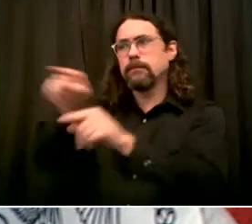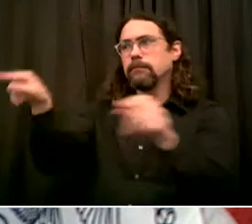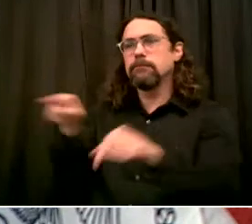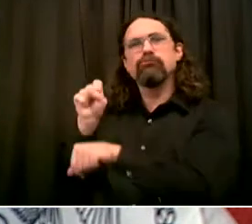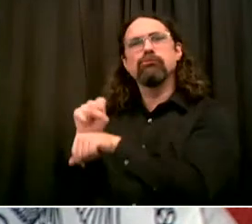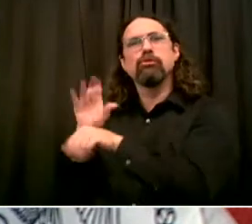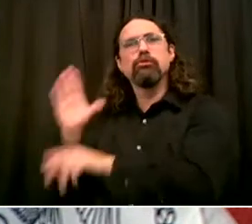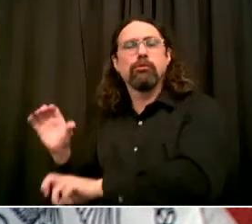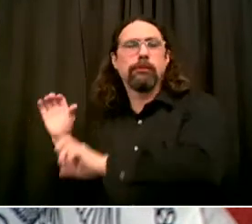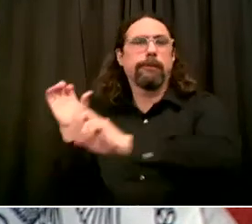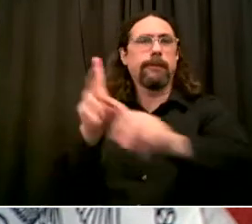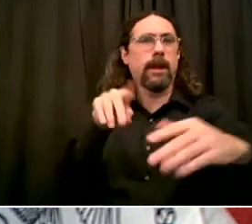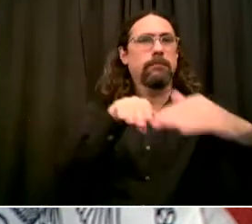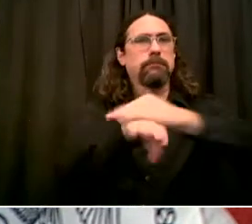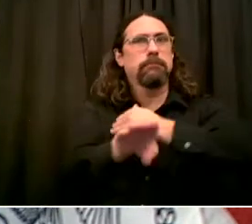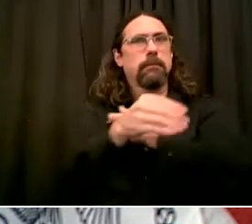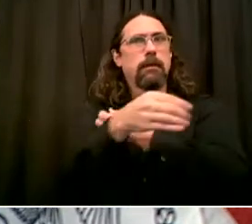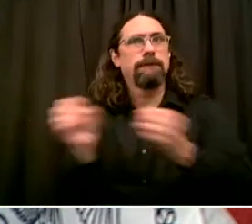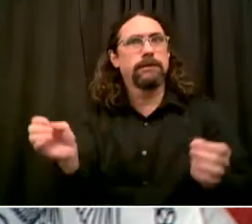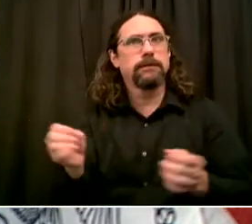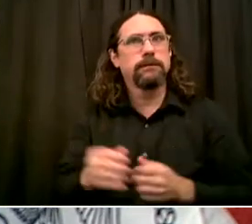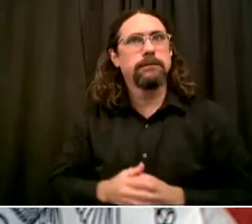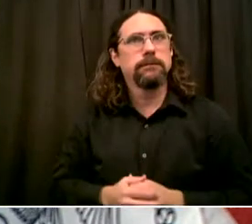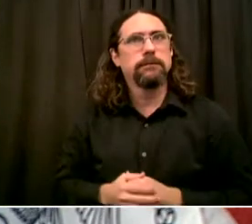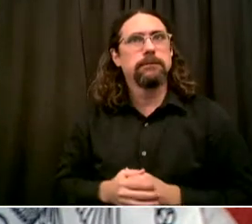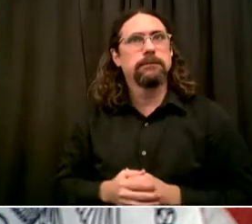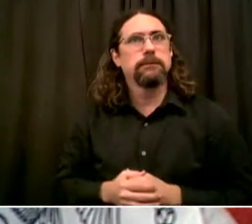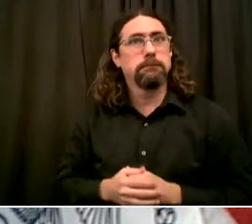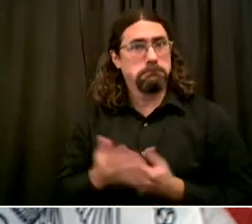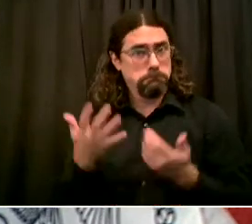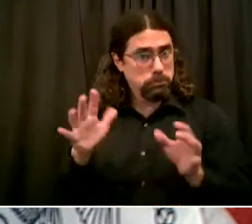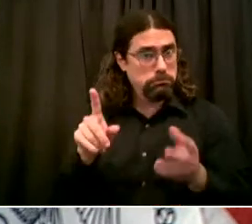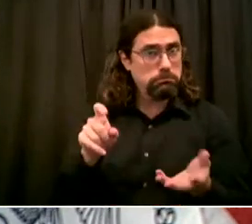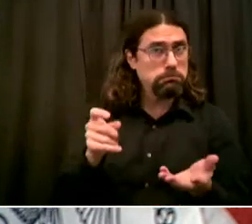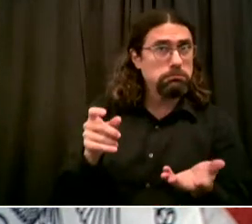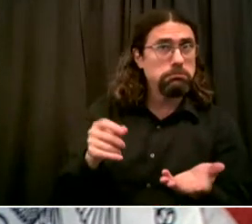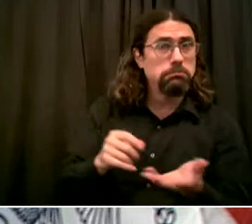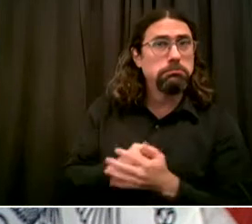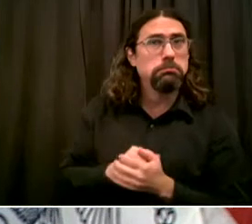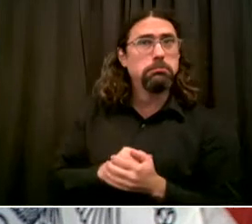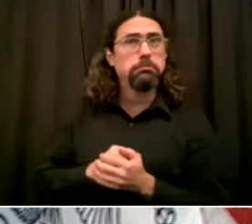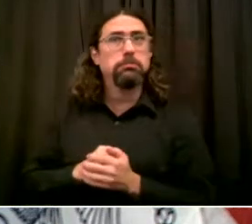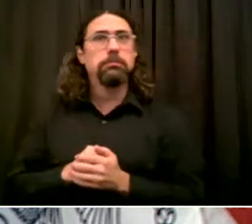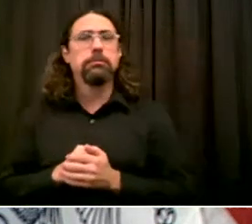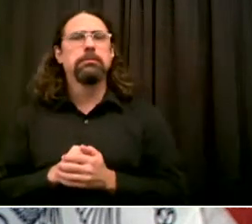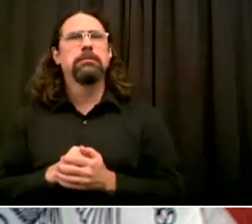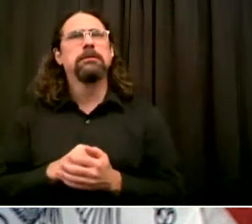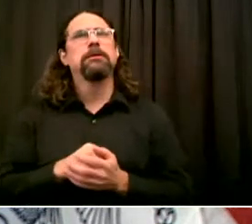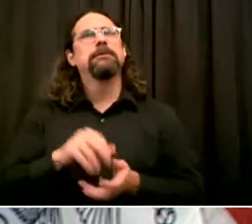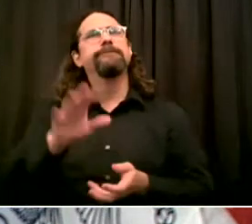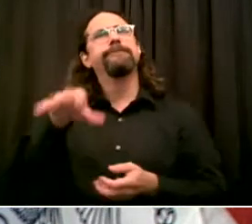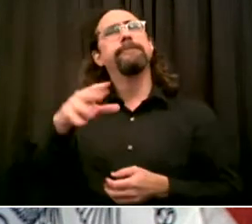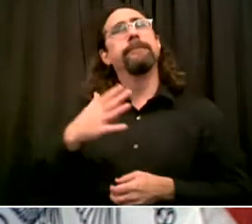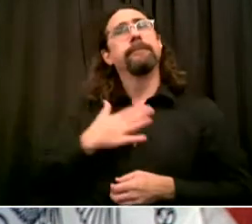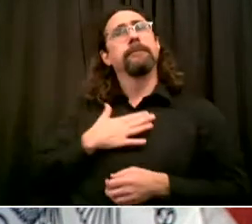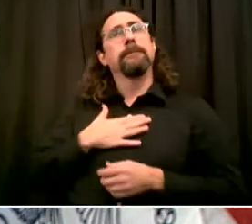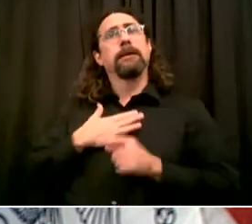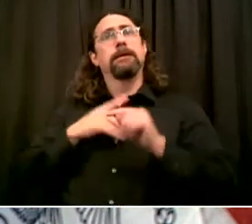## I'LL STTT AR AND TURN TO THEM. I WOULD SAY THE OBJECT JUSTICE CLEARING HOUSE